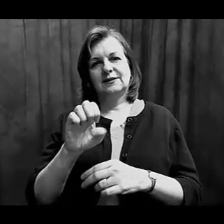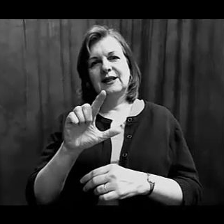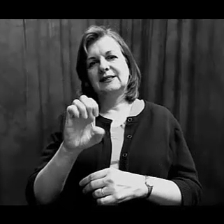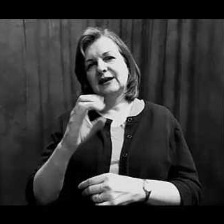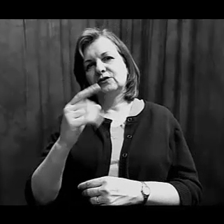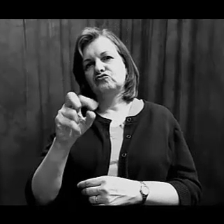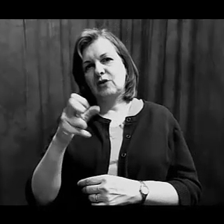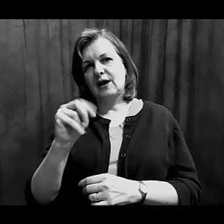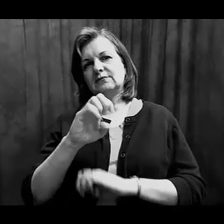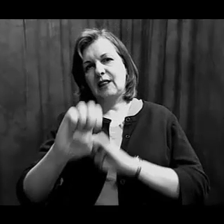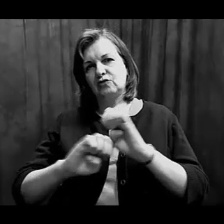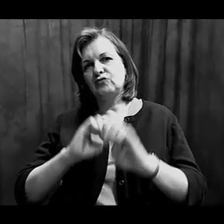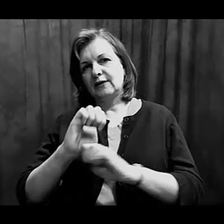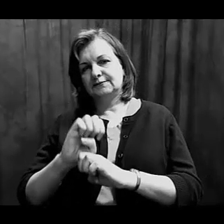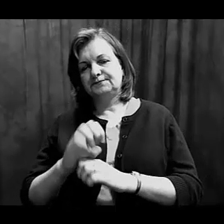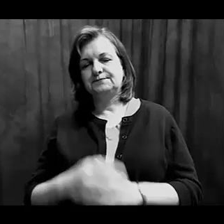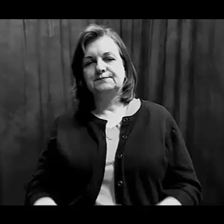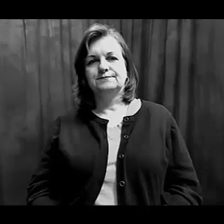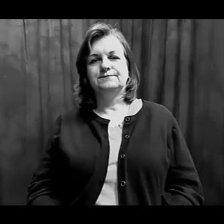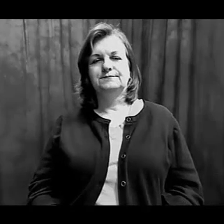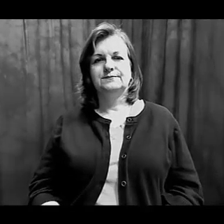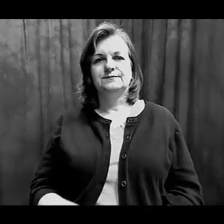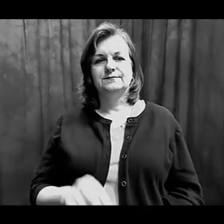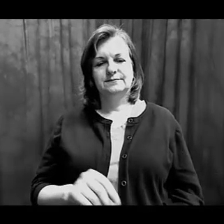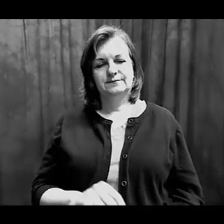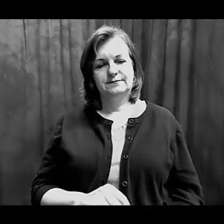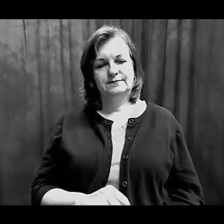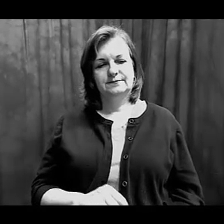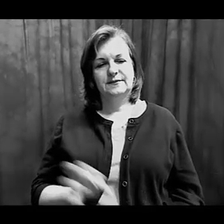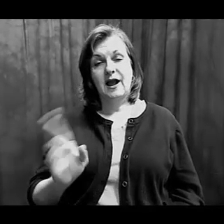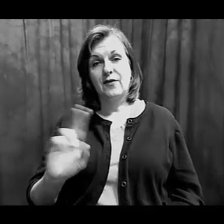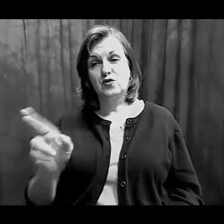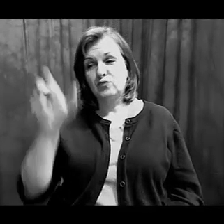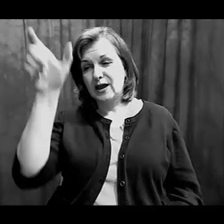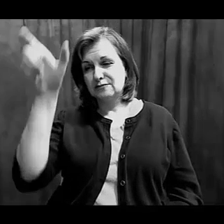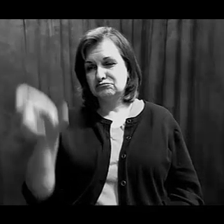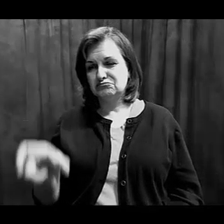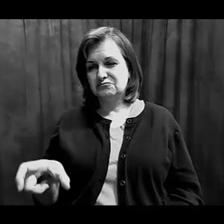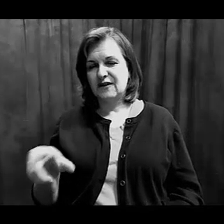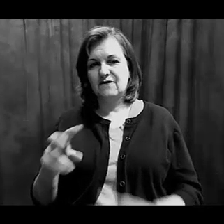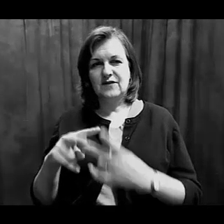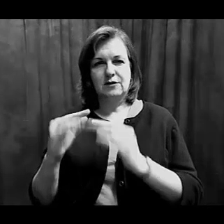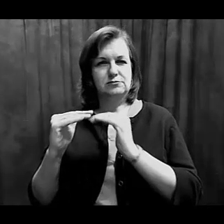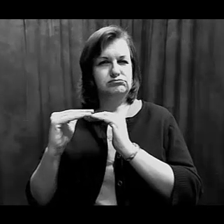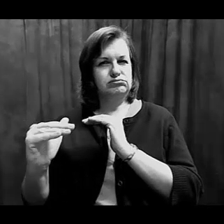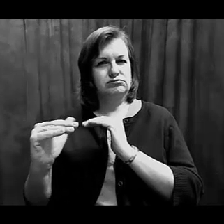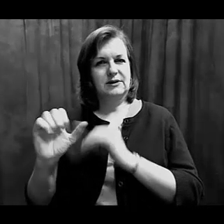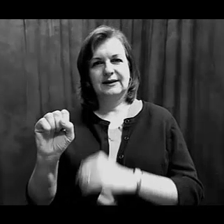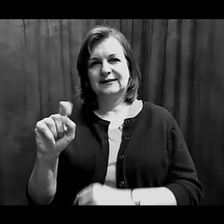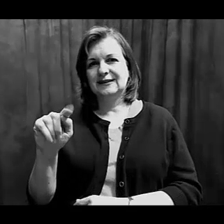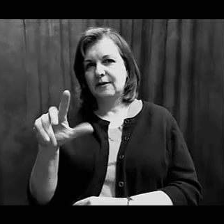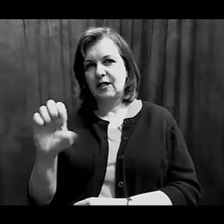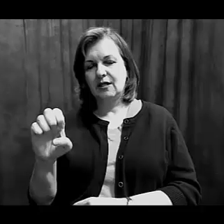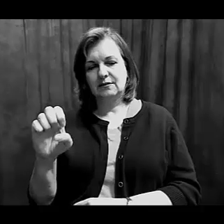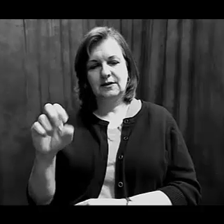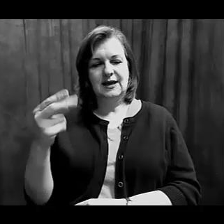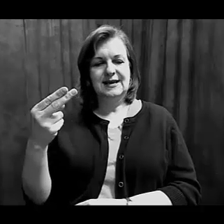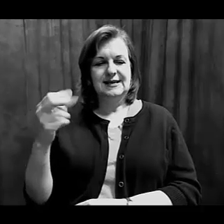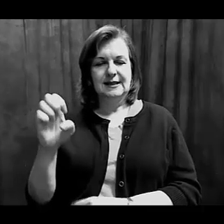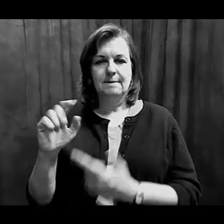these are electrons now the other ones on the other side are very stableunreactive -- we look at helium and